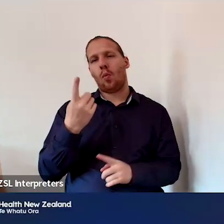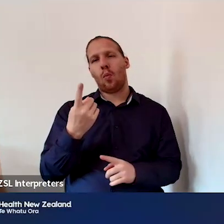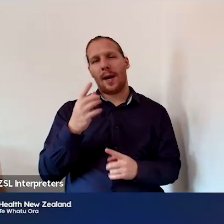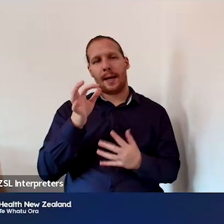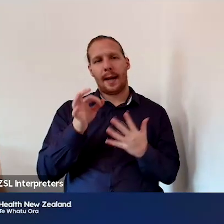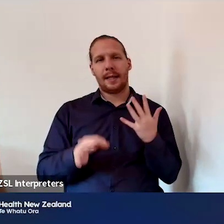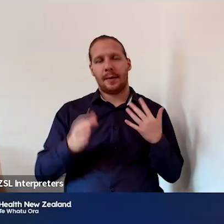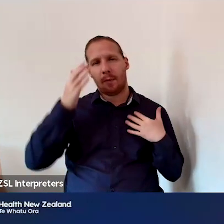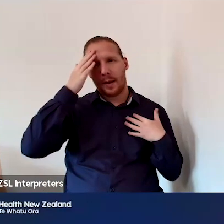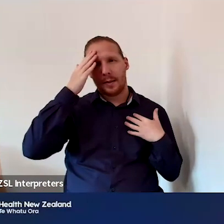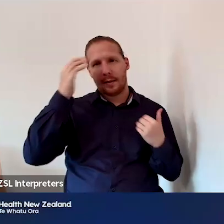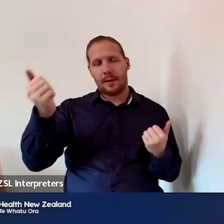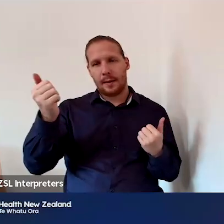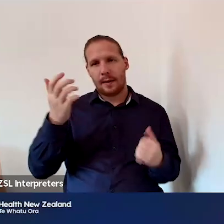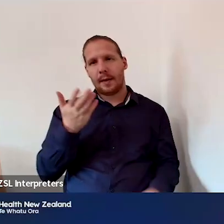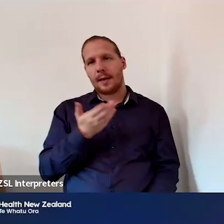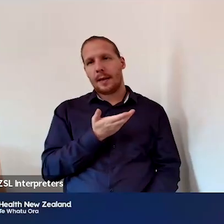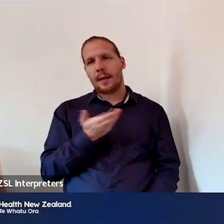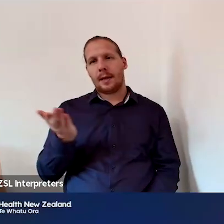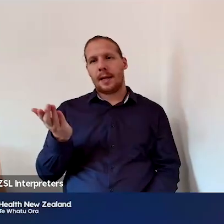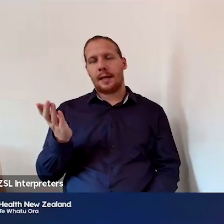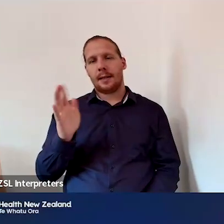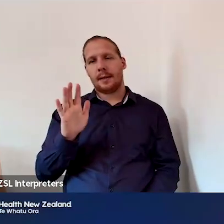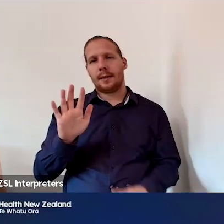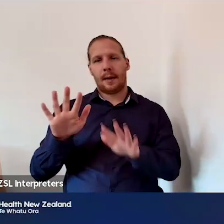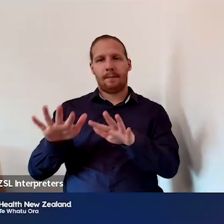for ethnic communities has been looking into is access